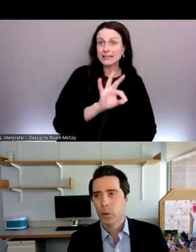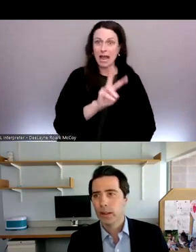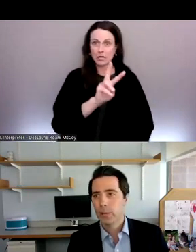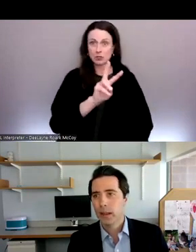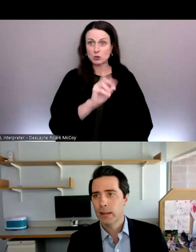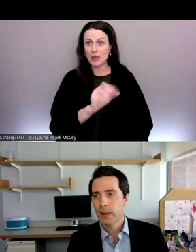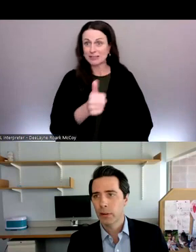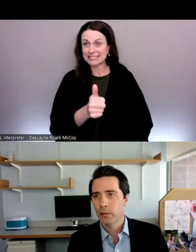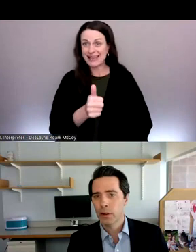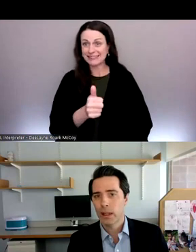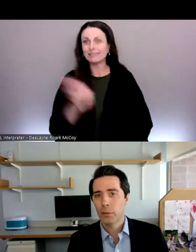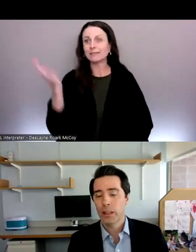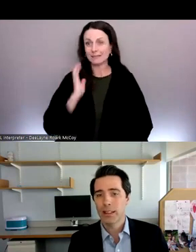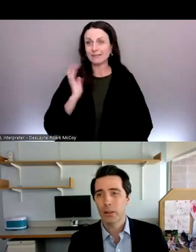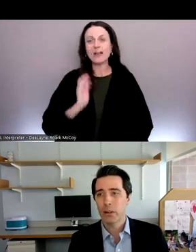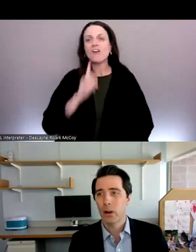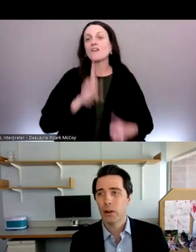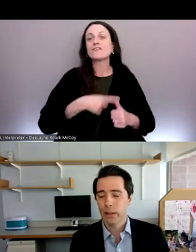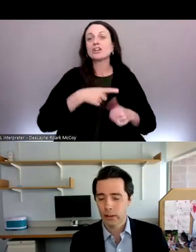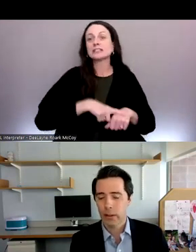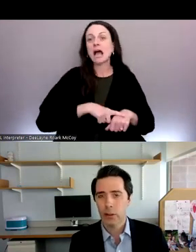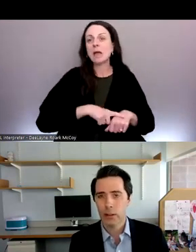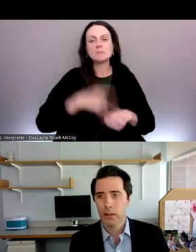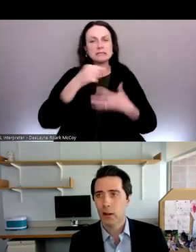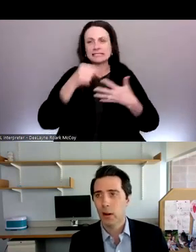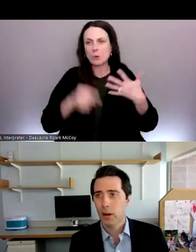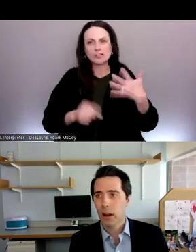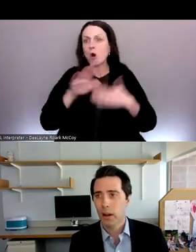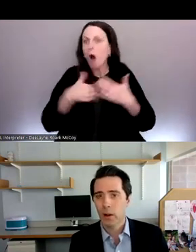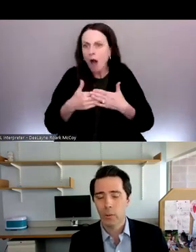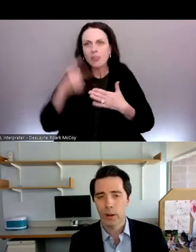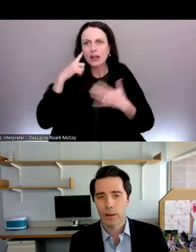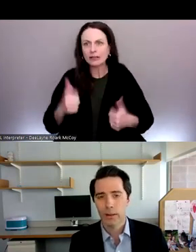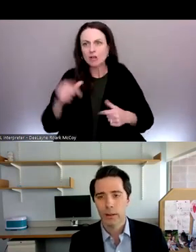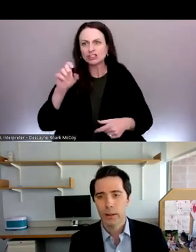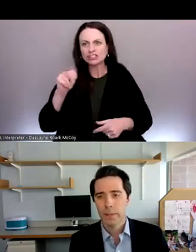what this meant is that for the first time we could sequence all the hearing loss genes